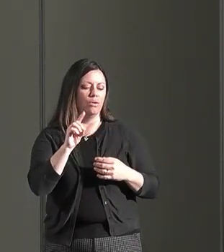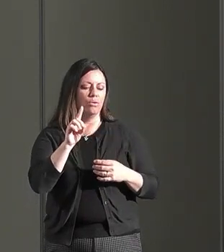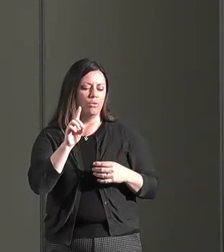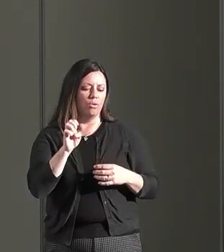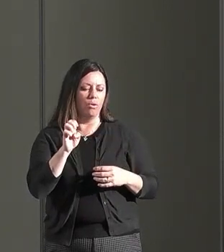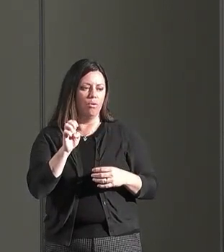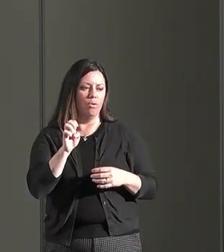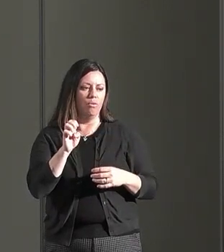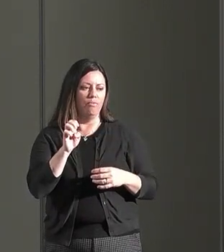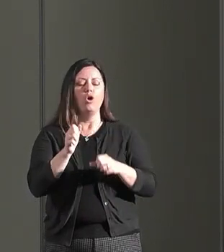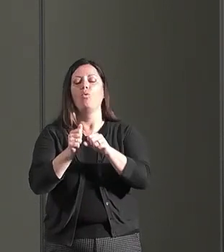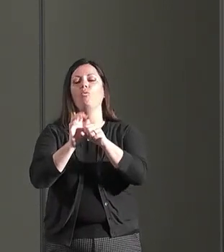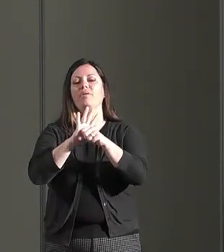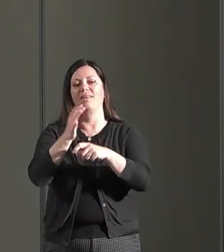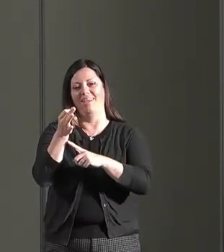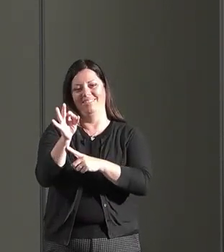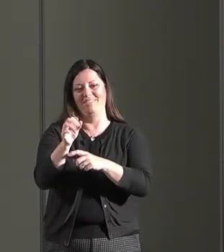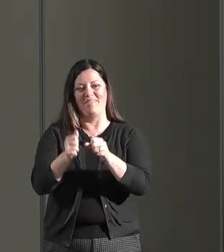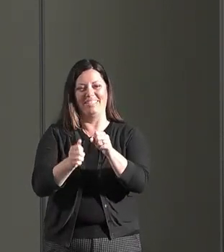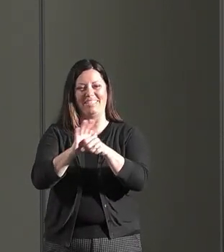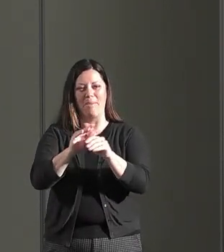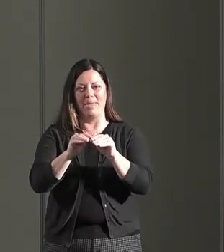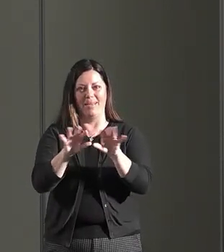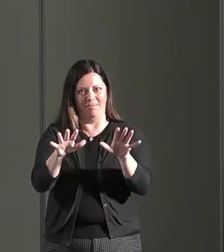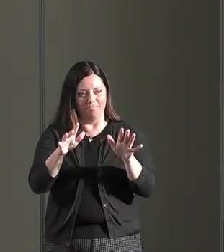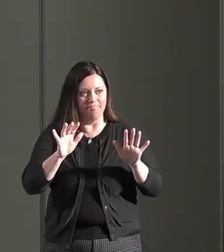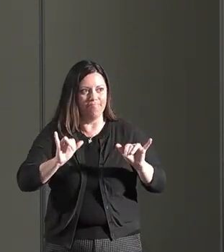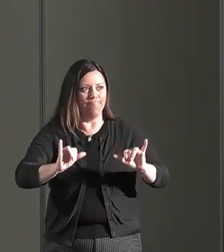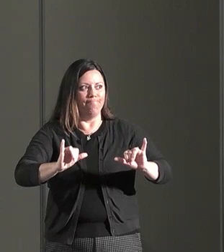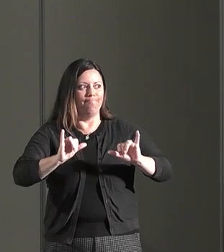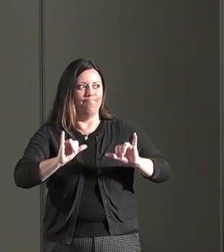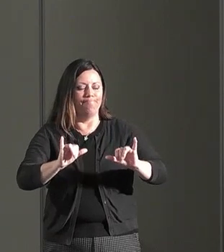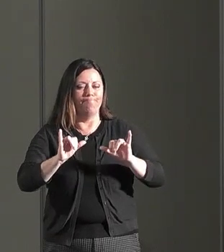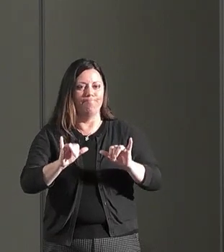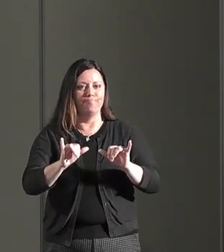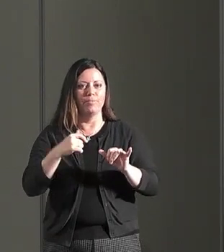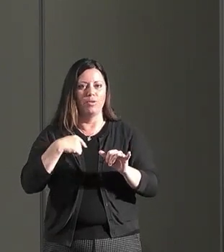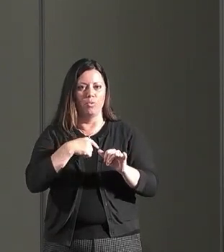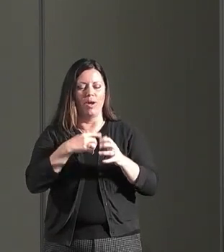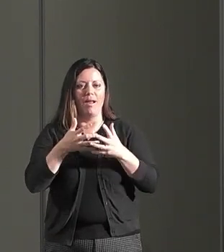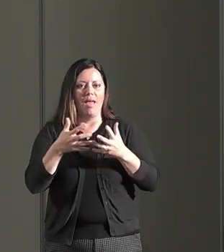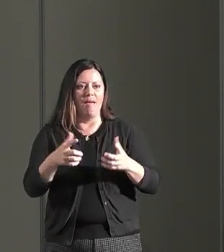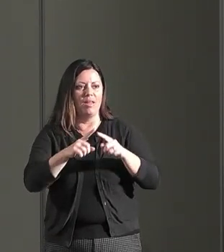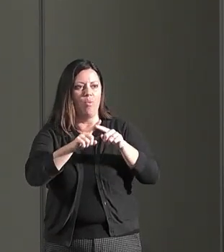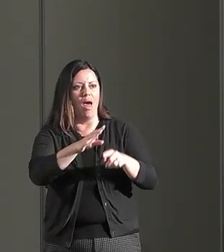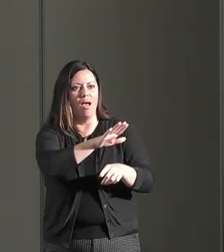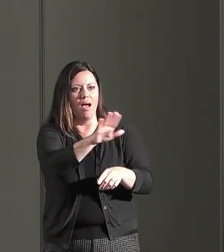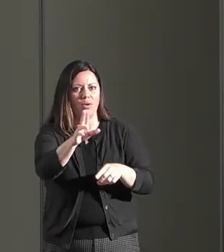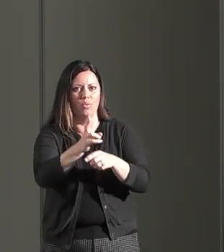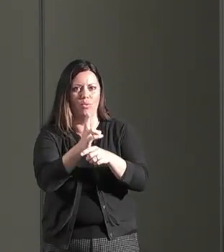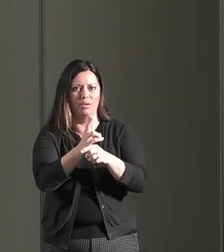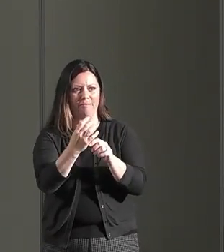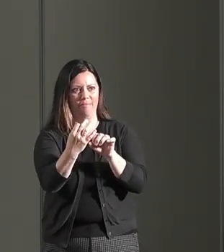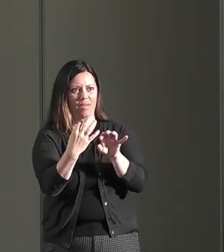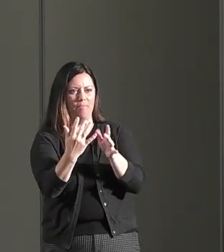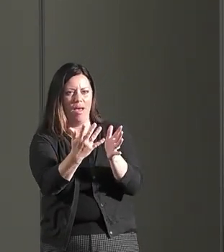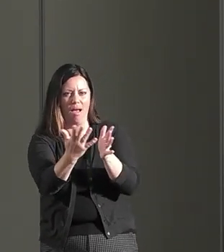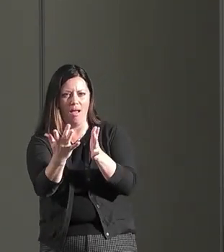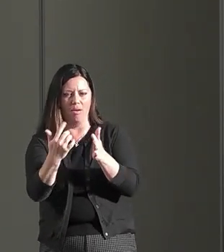we are heavily reliant on user feedback. We test and we run a lot of studies involving